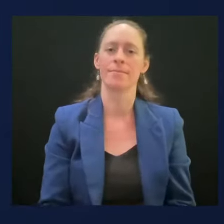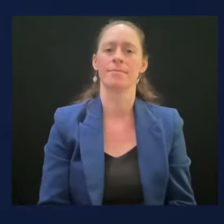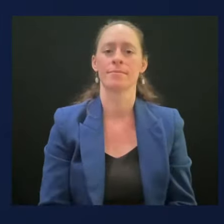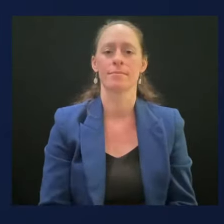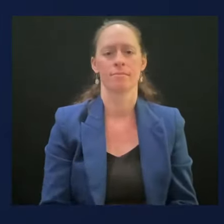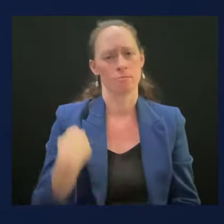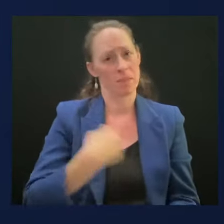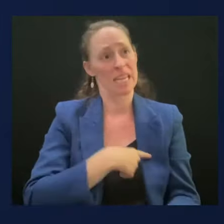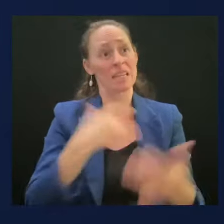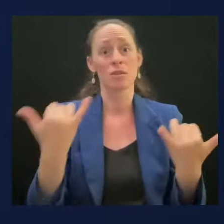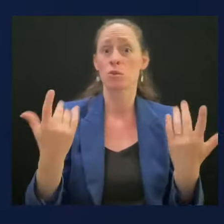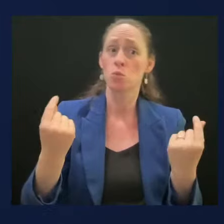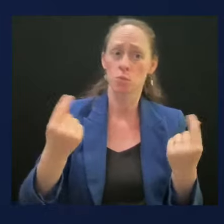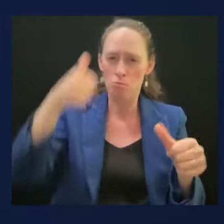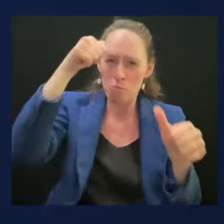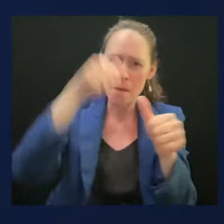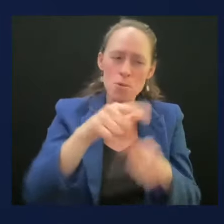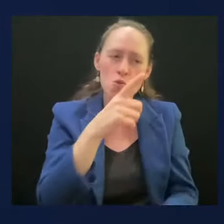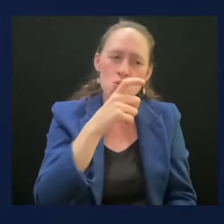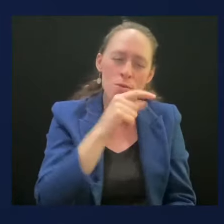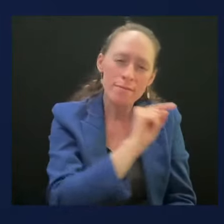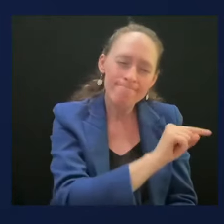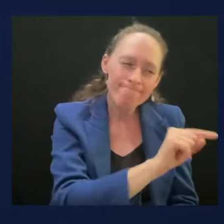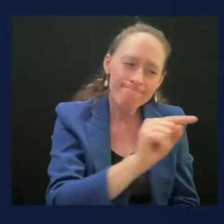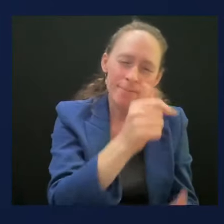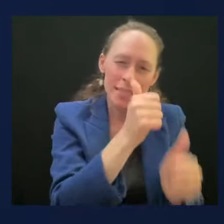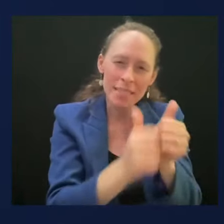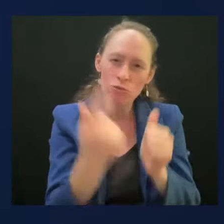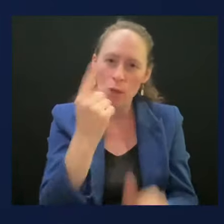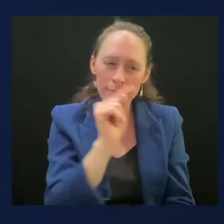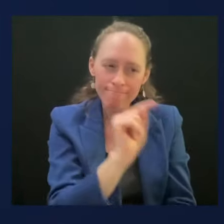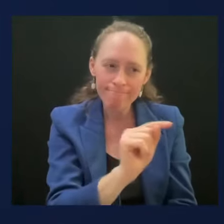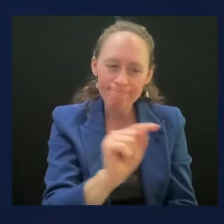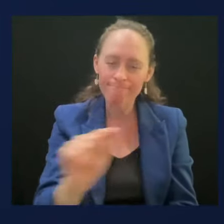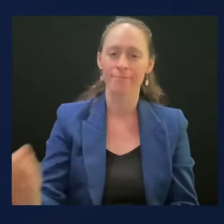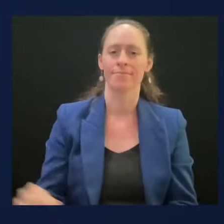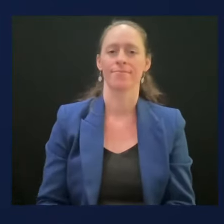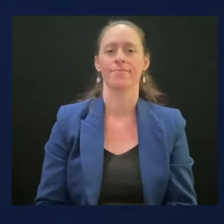We will forever walk among these giants as we continue to uphold the cause